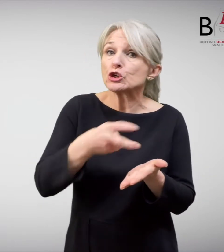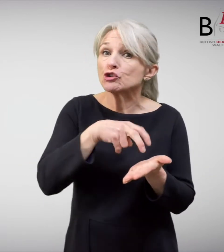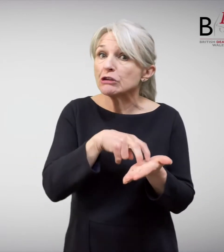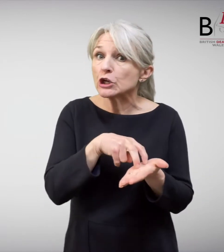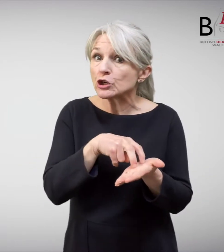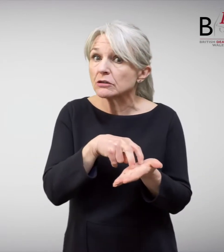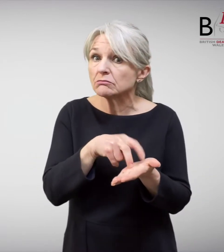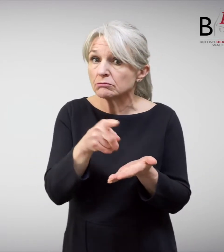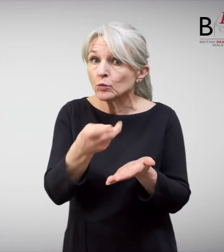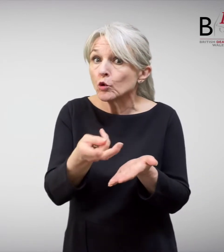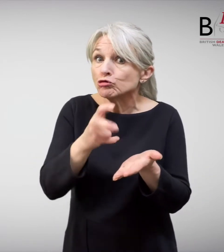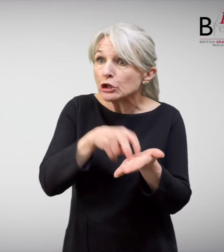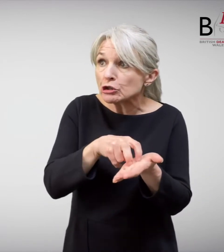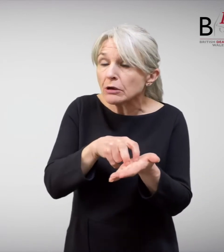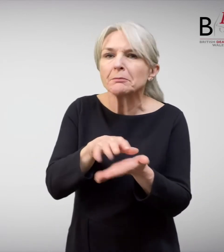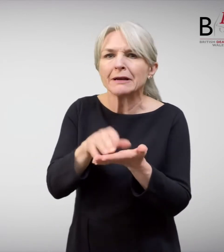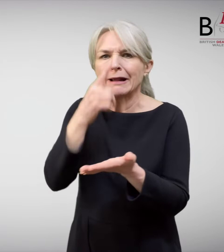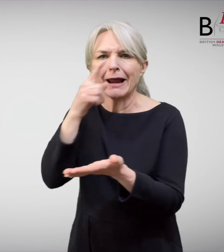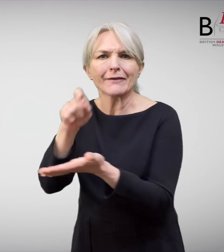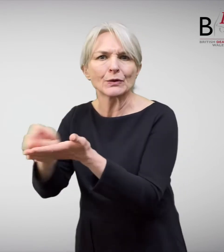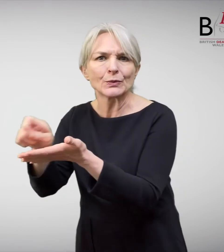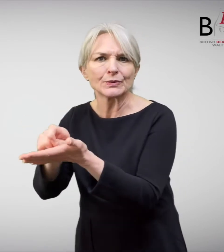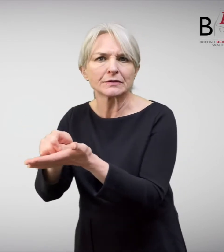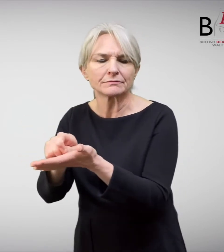Registering to vote